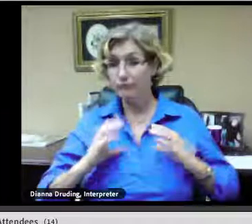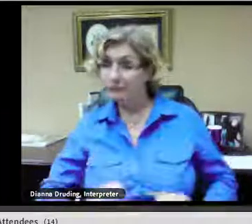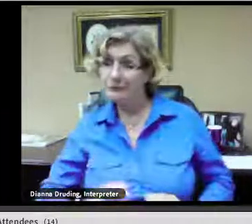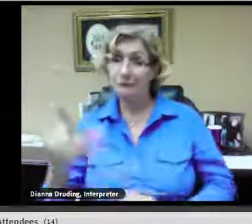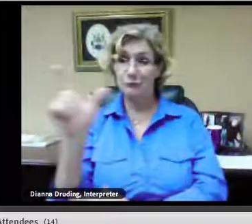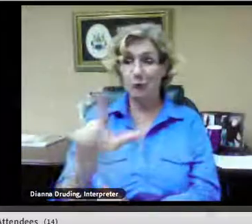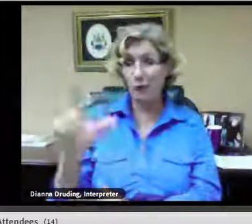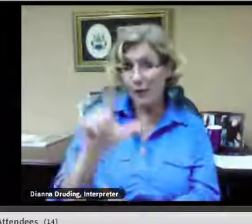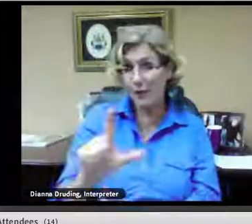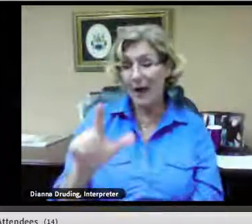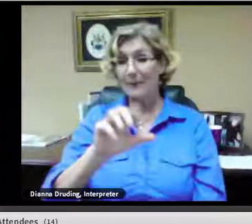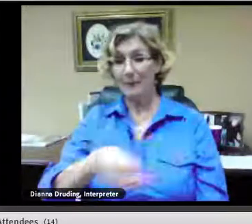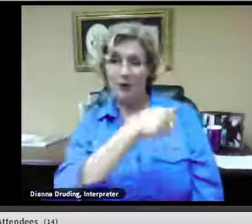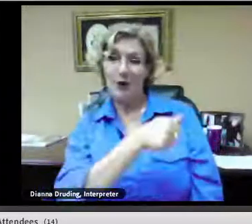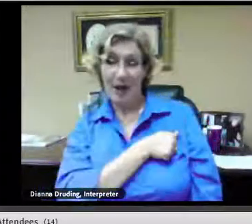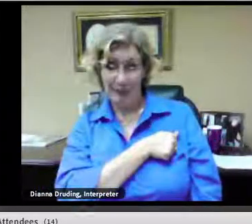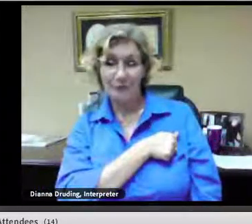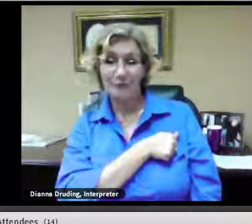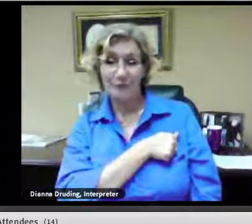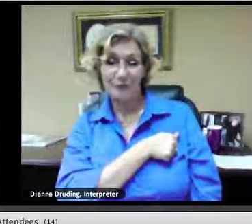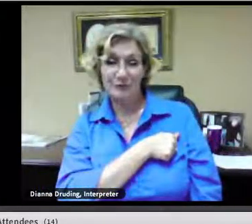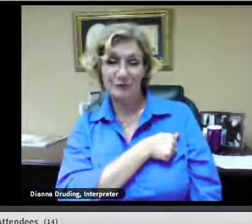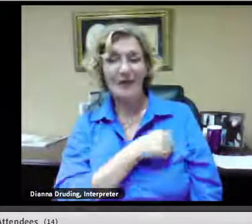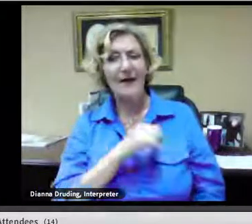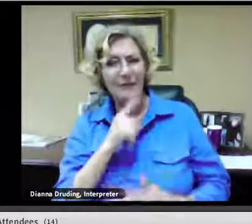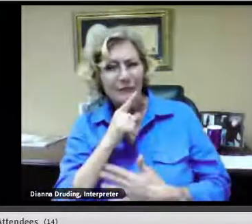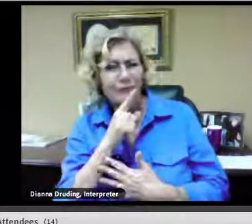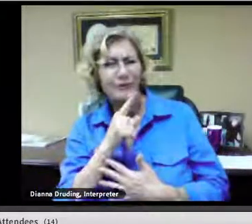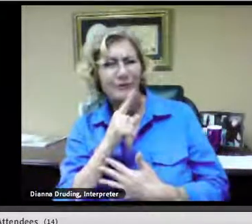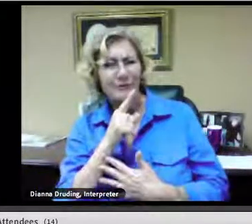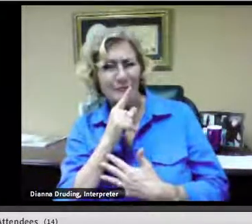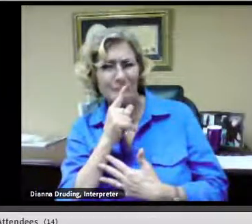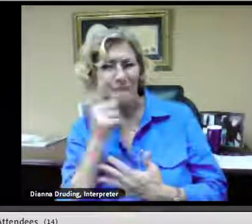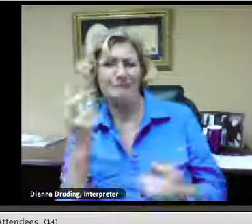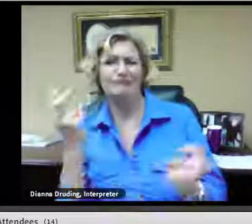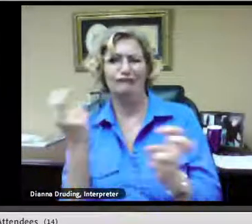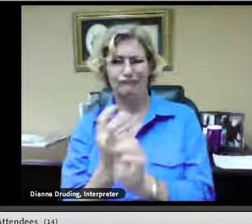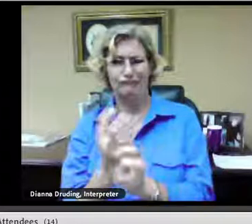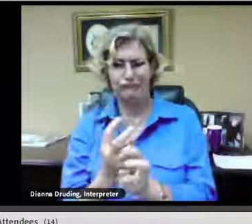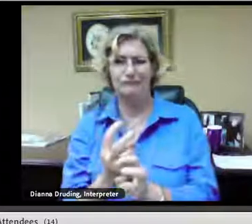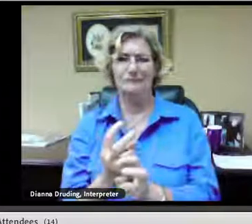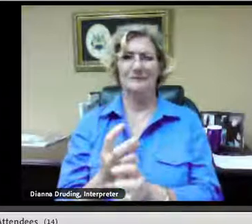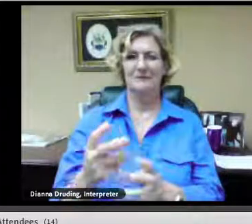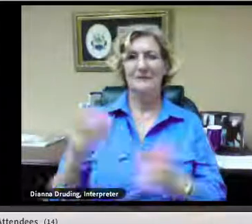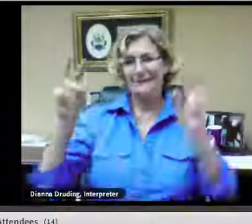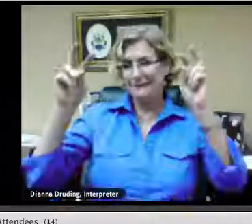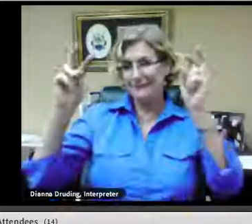But this is a really, really complex topic, and there's no way to really do it